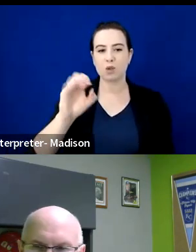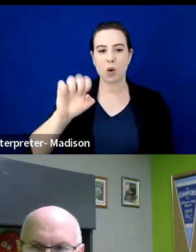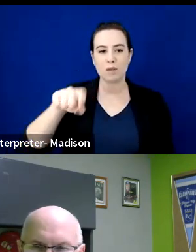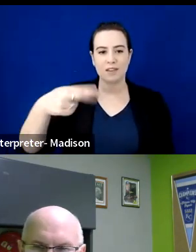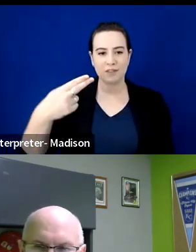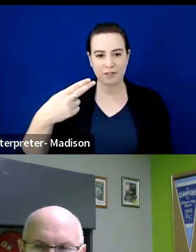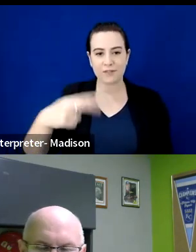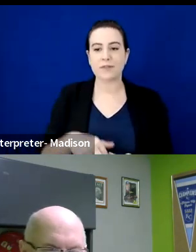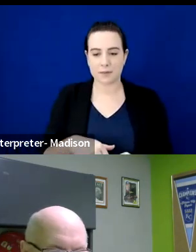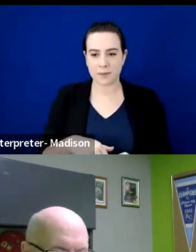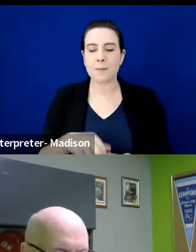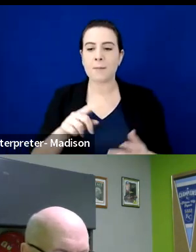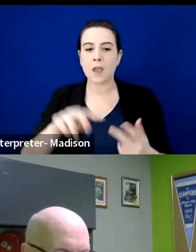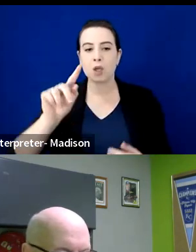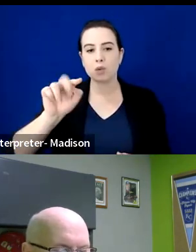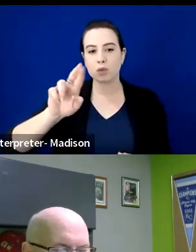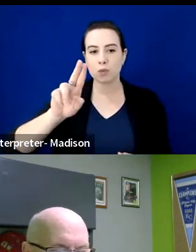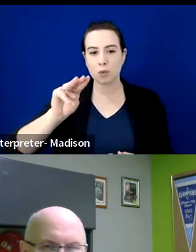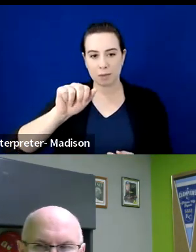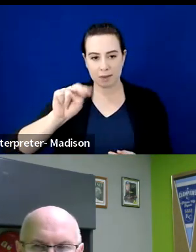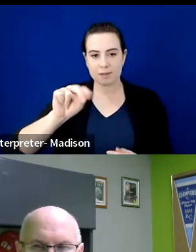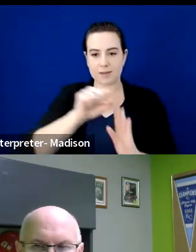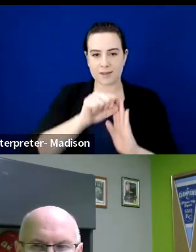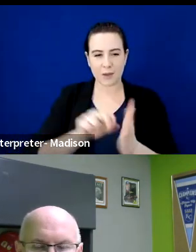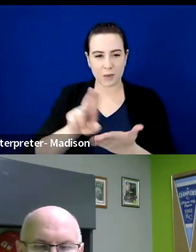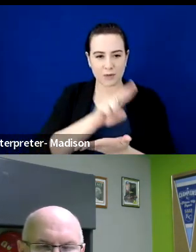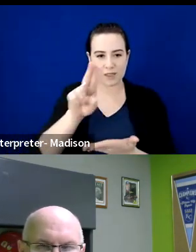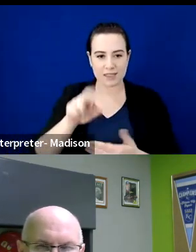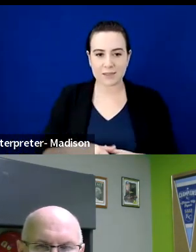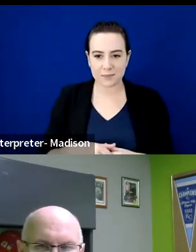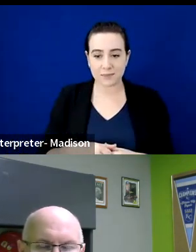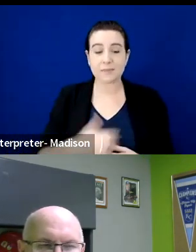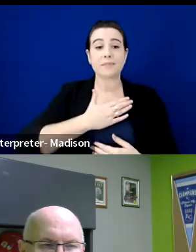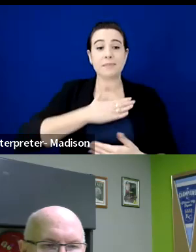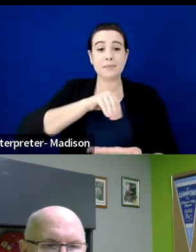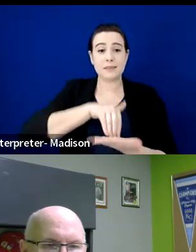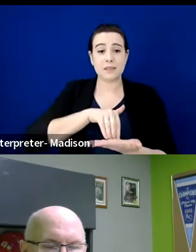The three centers here in Missouri -- rail, in the northeast part of the state, Merrill, in northwest Missouri, both of those are major college towns.